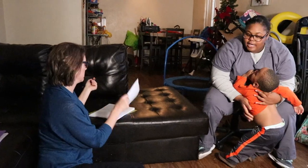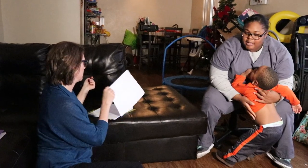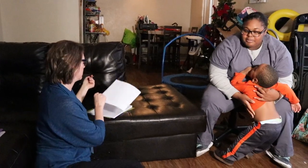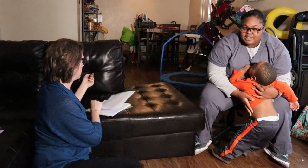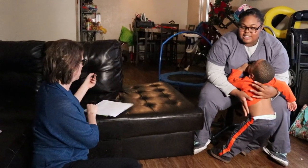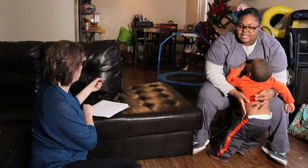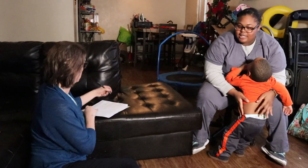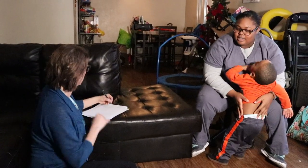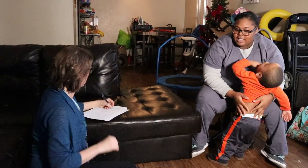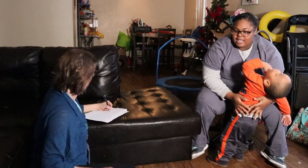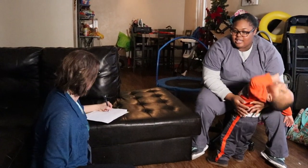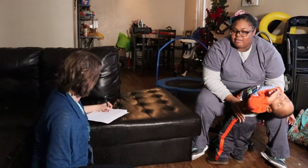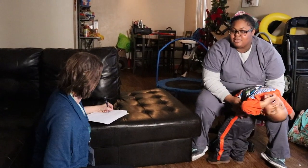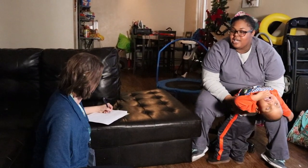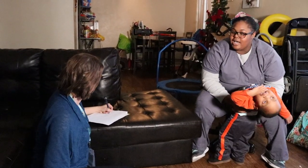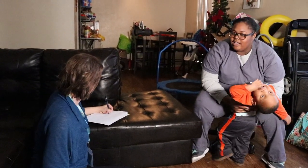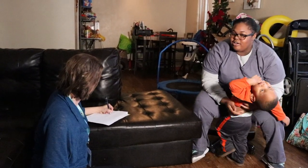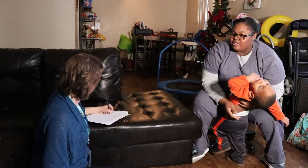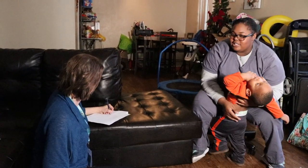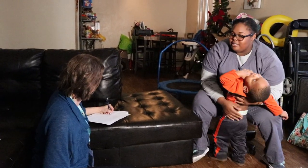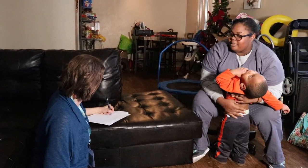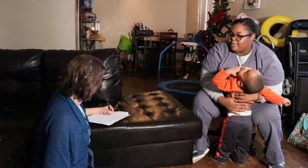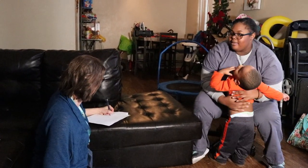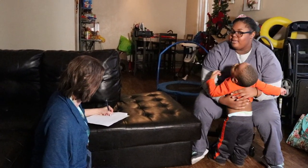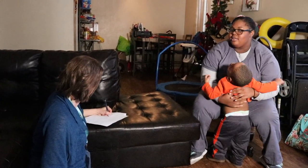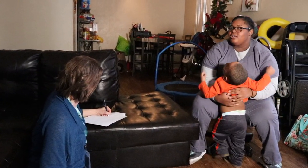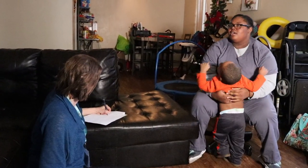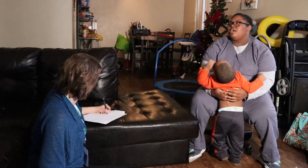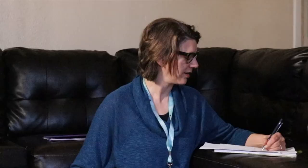Cup, sleep, like I'm tired, or sleepy, maybe.